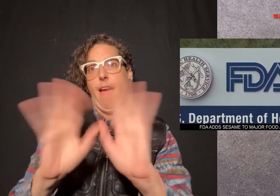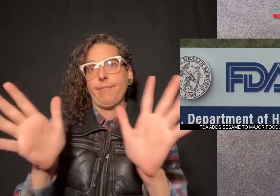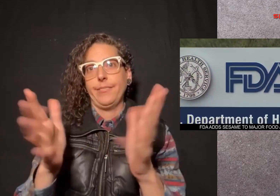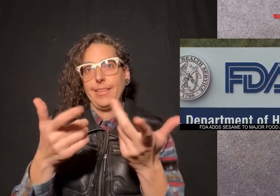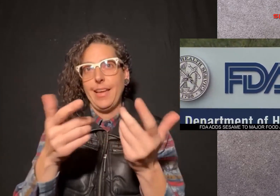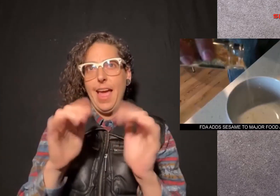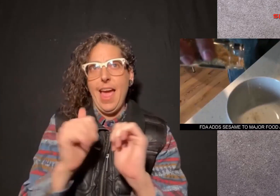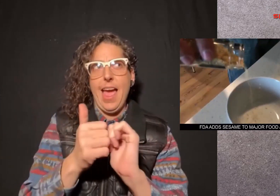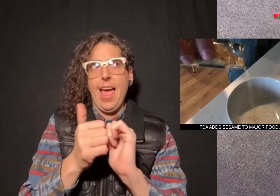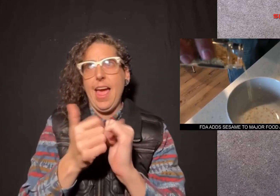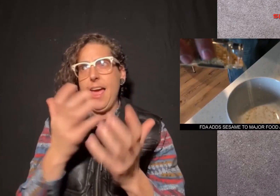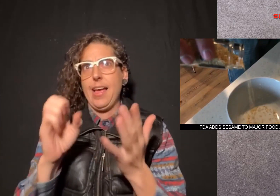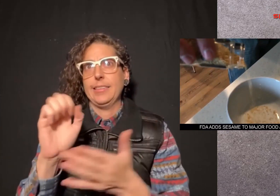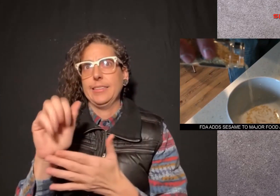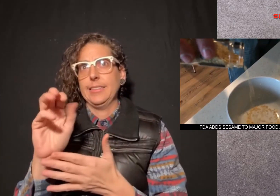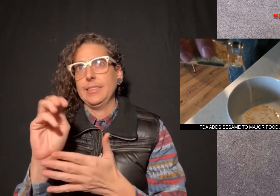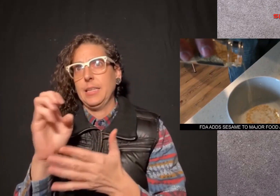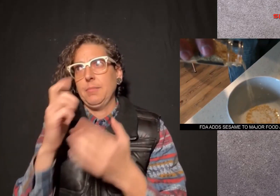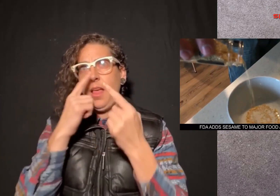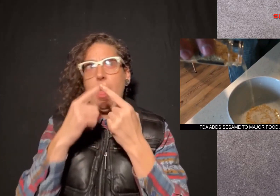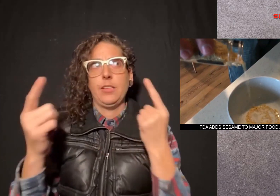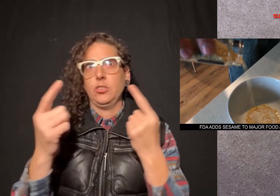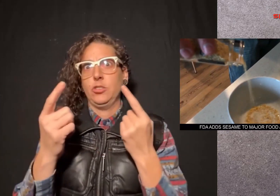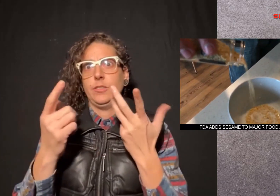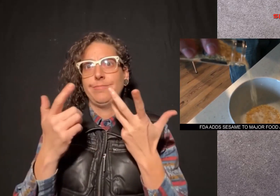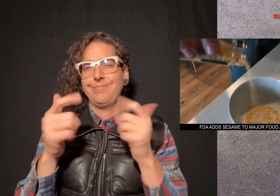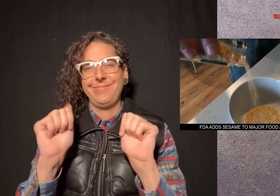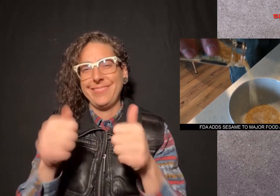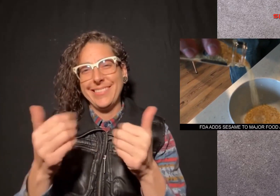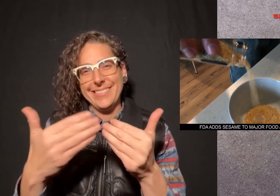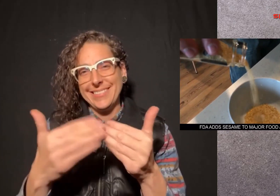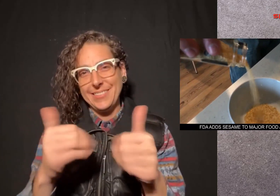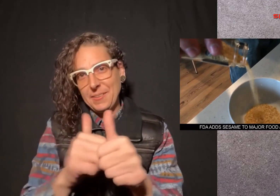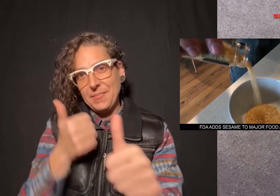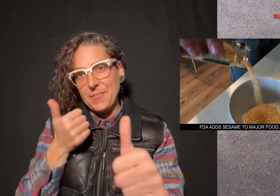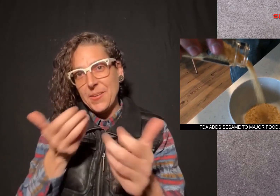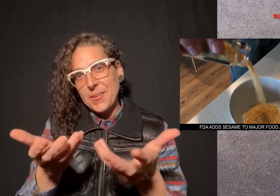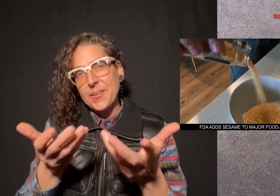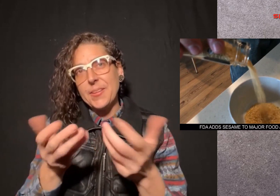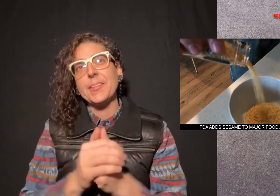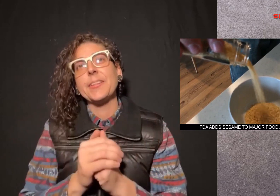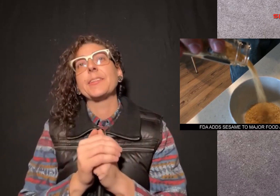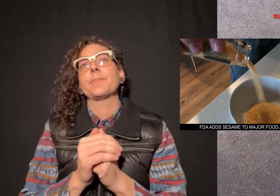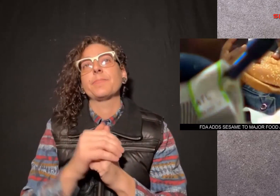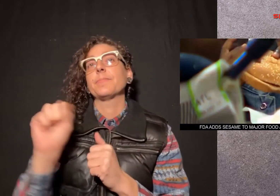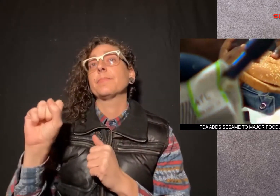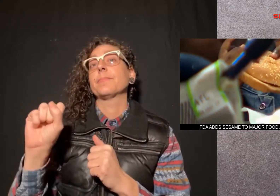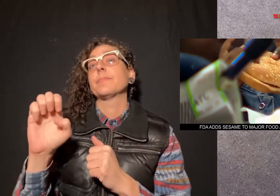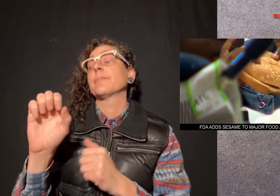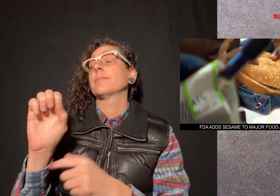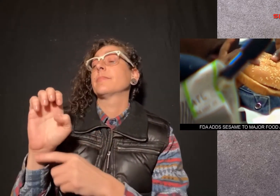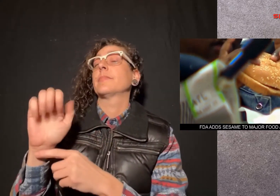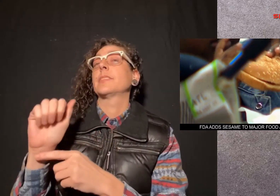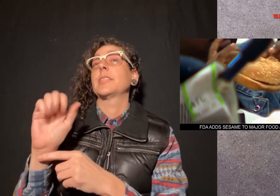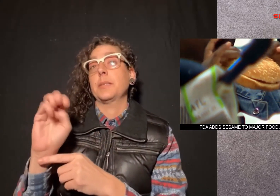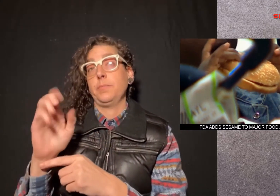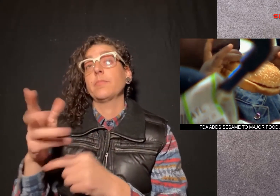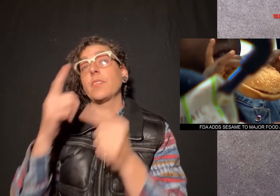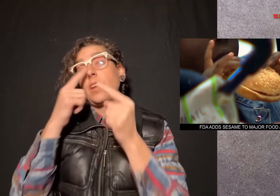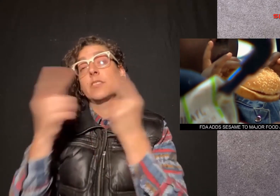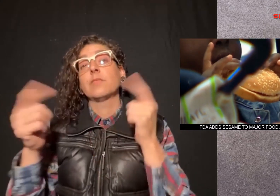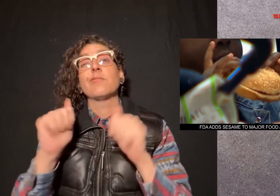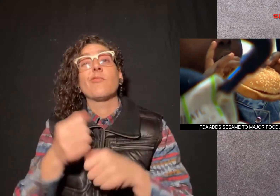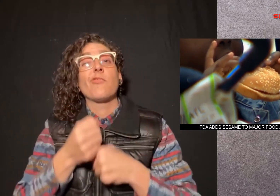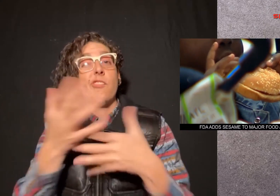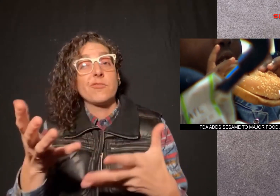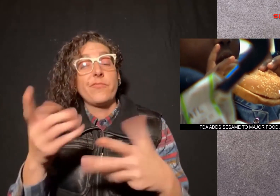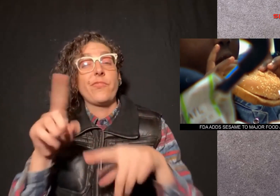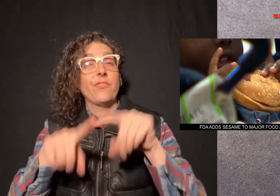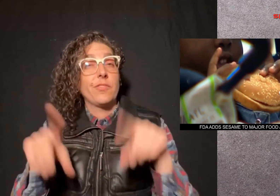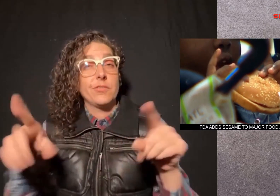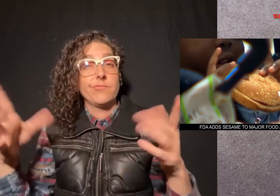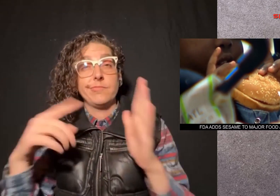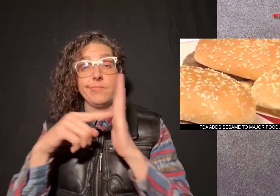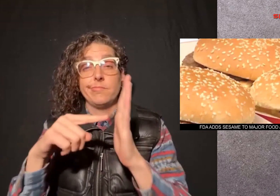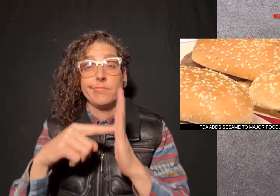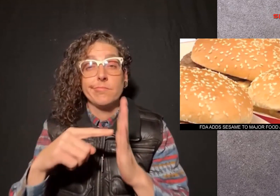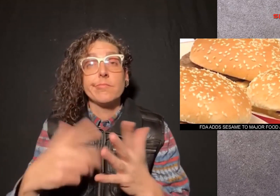so those with the sesame allergy can avoid it sesame allergies can cause various symptoms